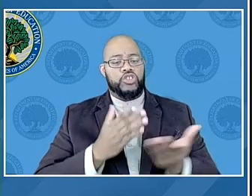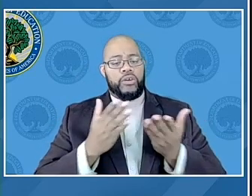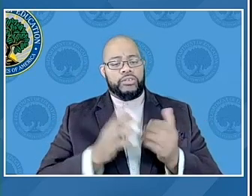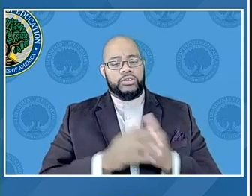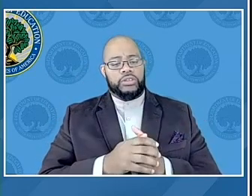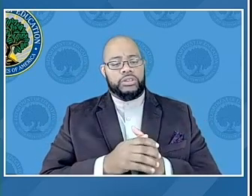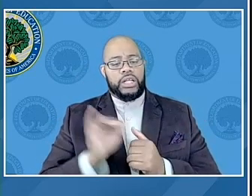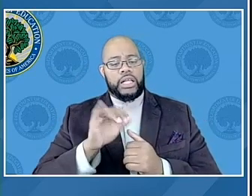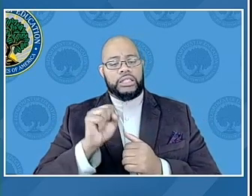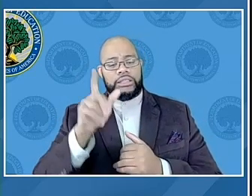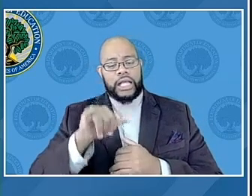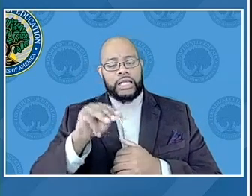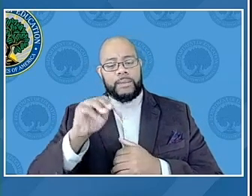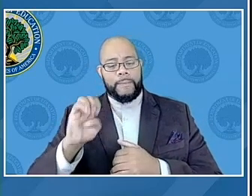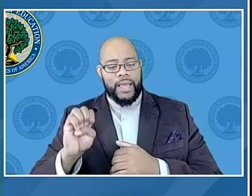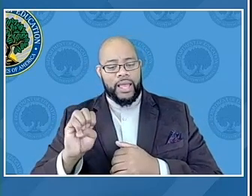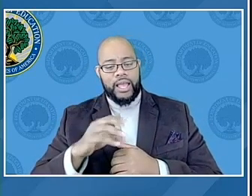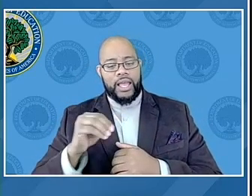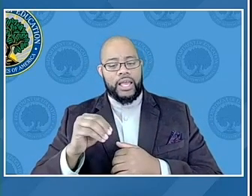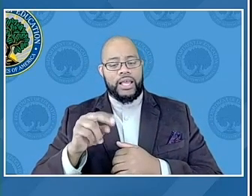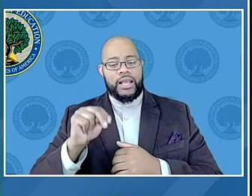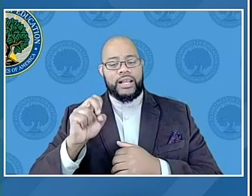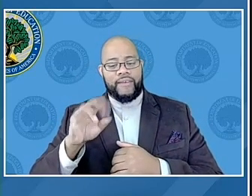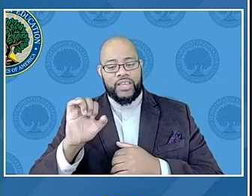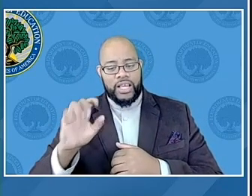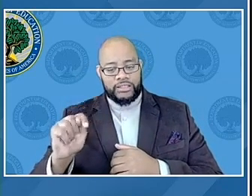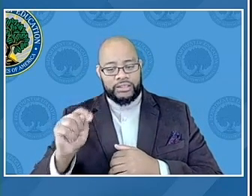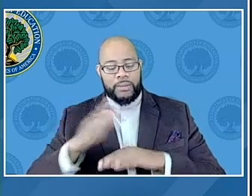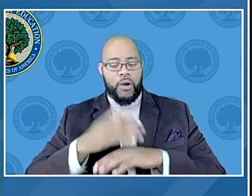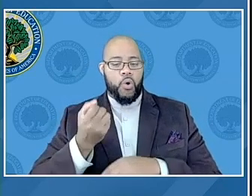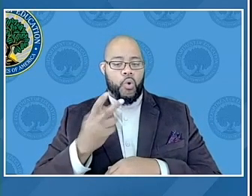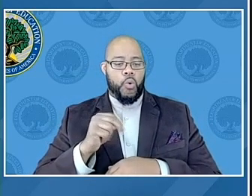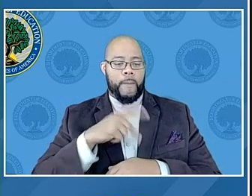Mae and Navient in my own personal cases,